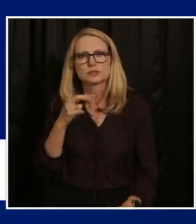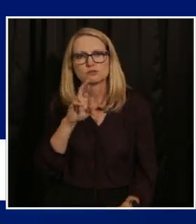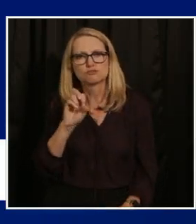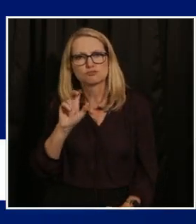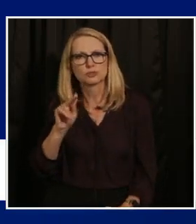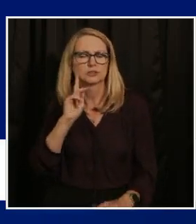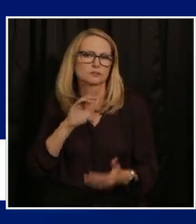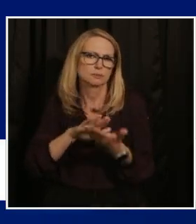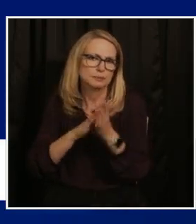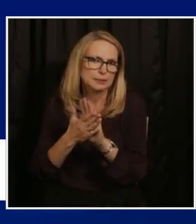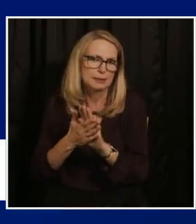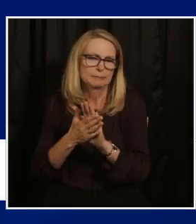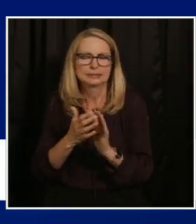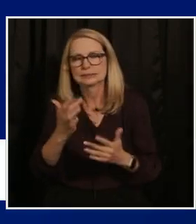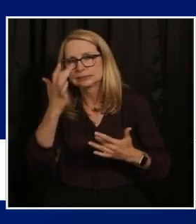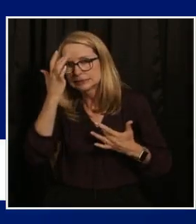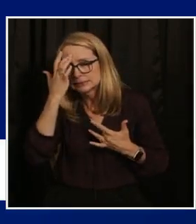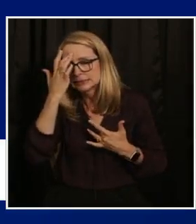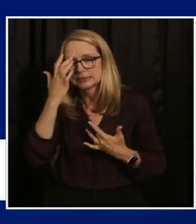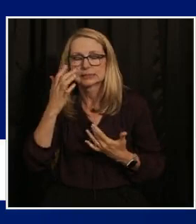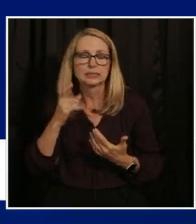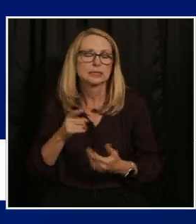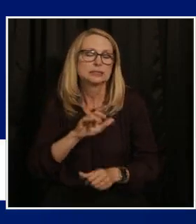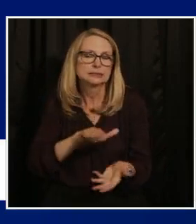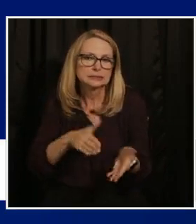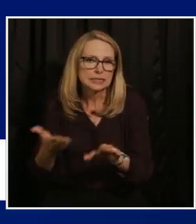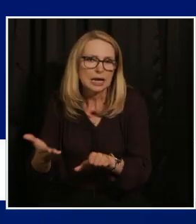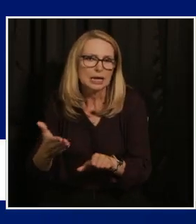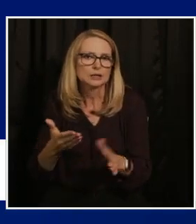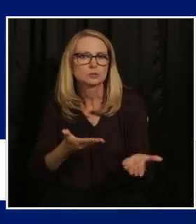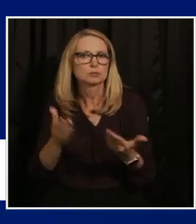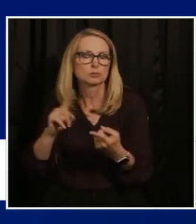becoming hospitalized or dying due to covet 19 for individuals that are vaccinated versus